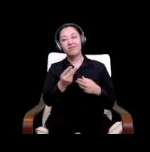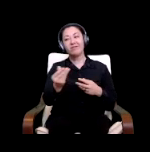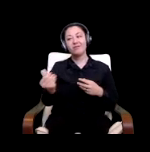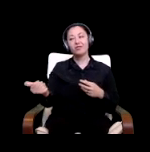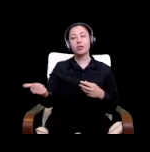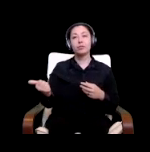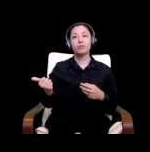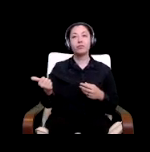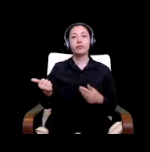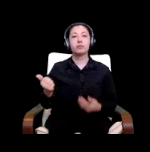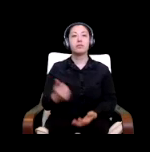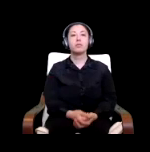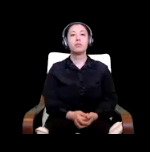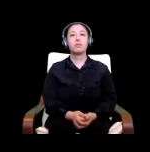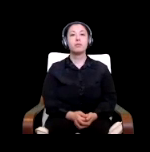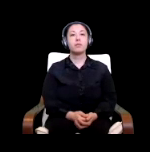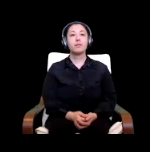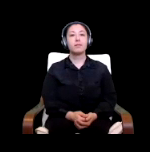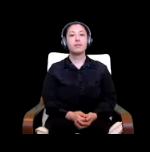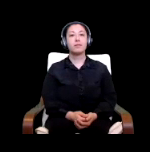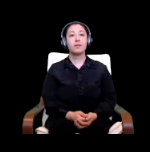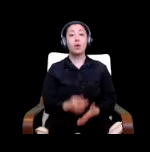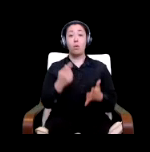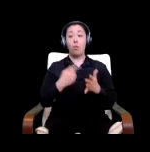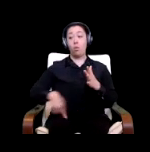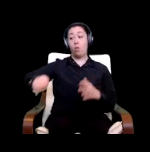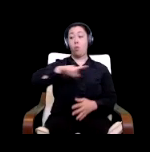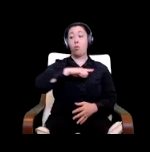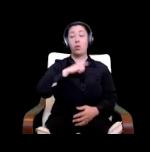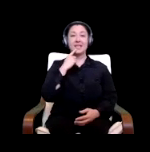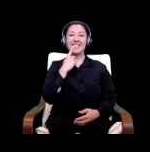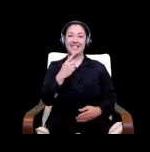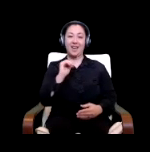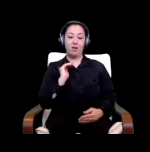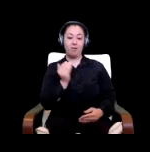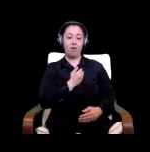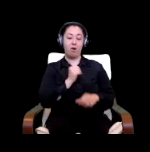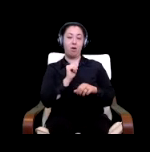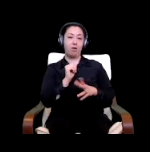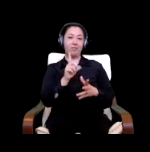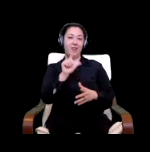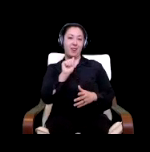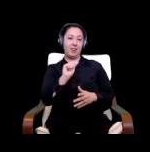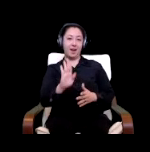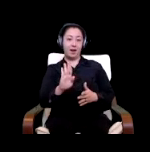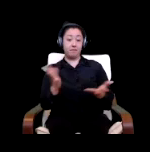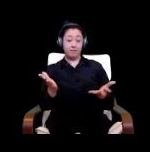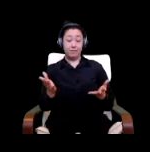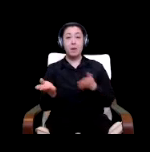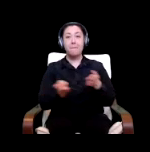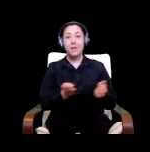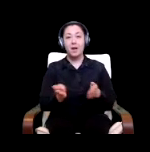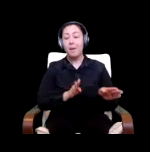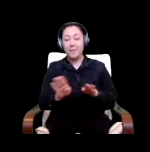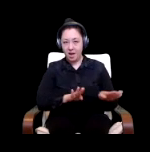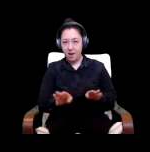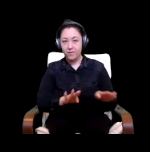What we say in our lab is that behavior is communication. Especially for those kids who do not have